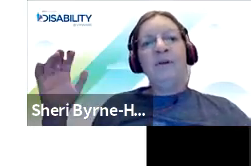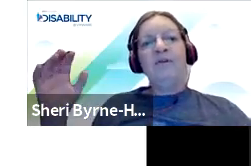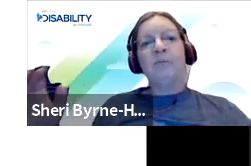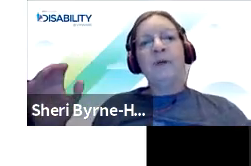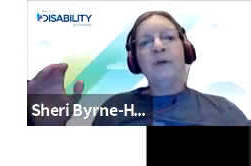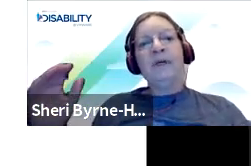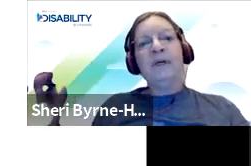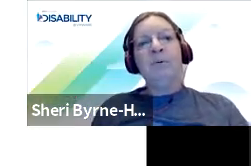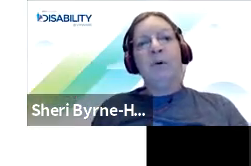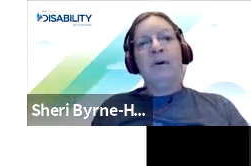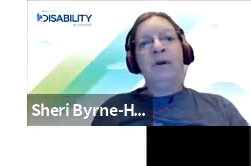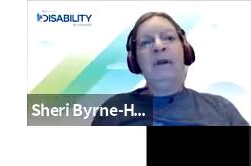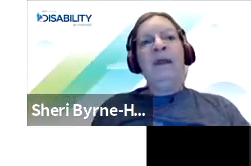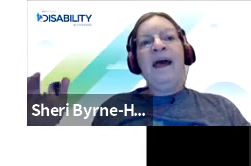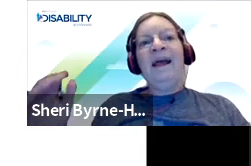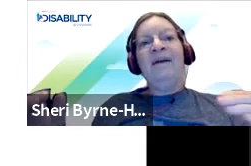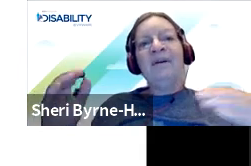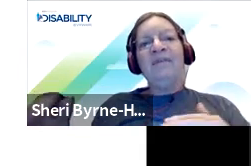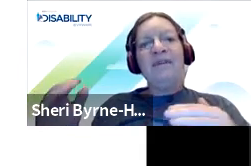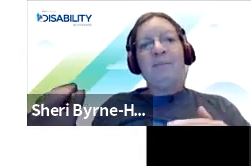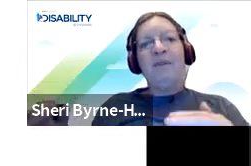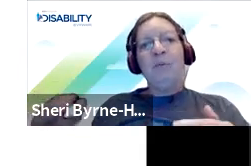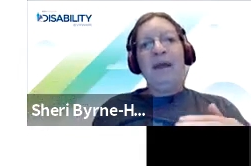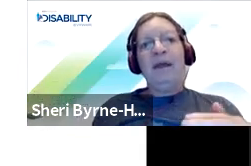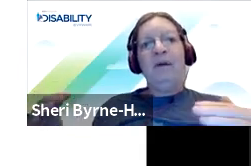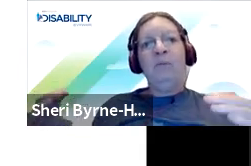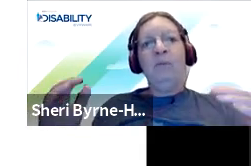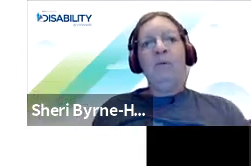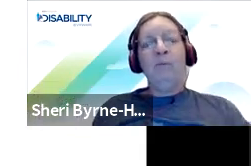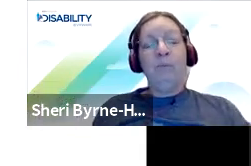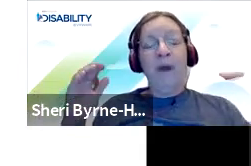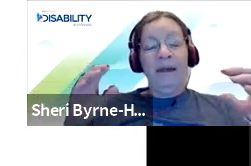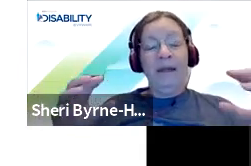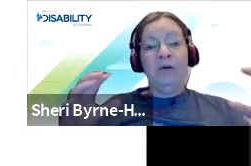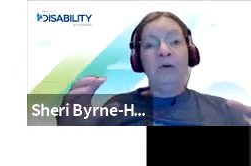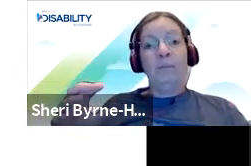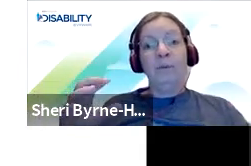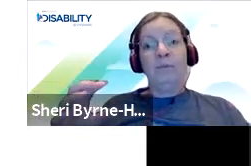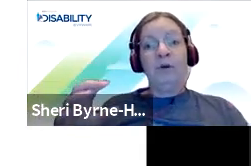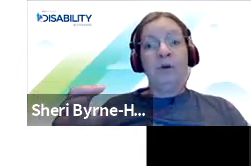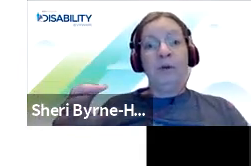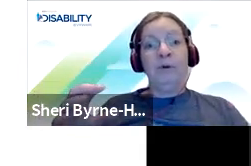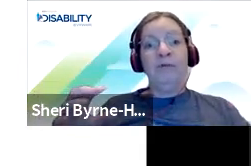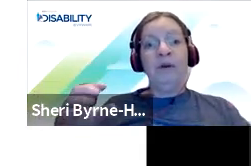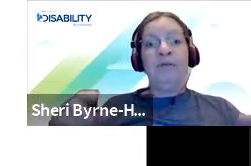They don't write their own paychecks, they outsource that to people. They have somebody check your passport, have somebody take your job application.